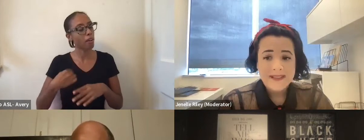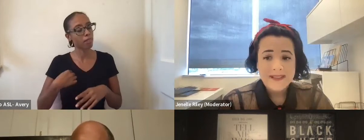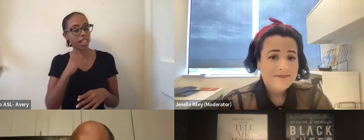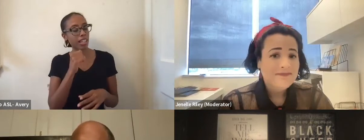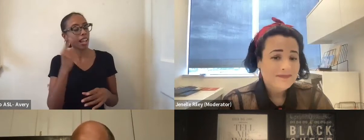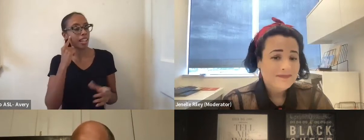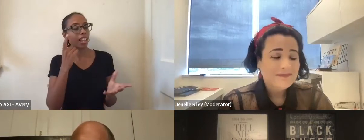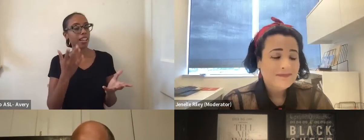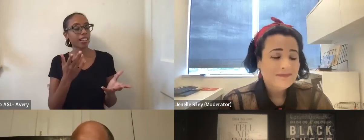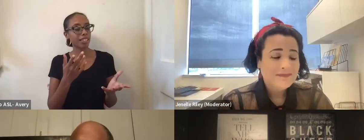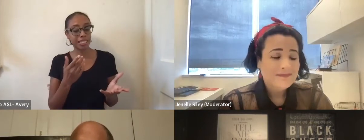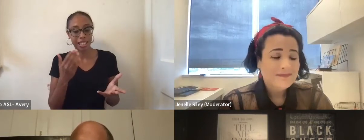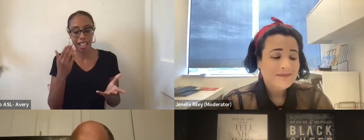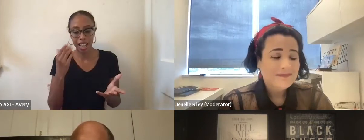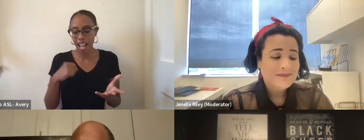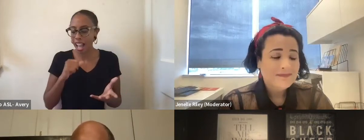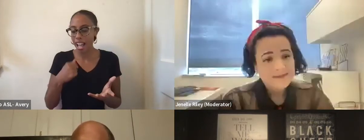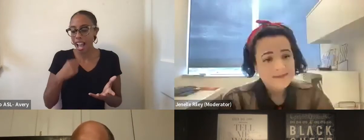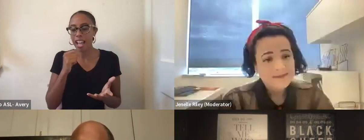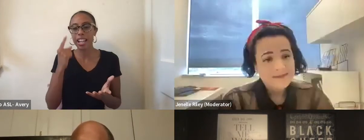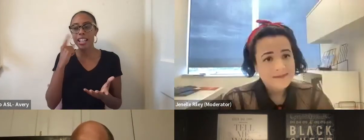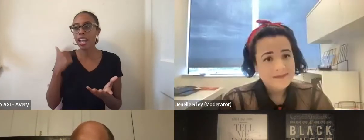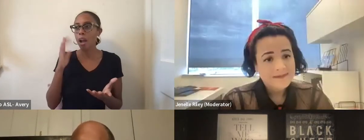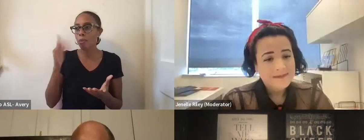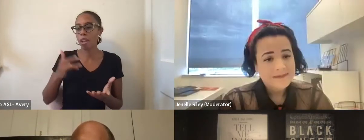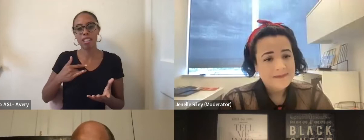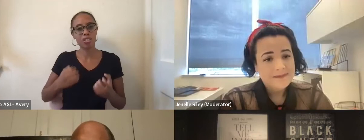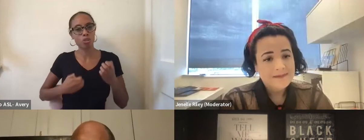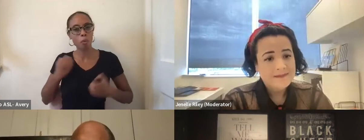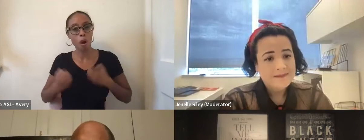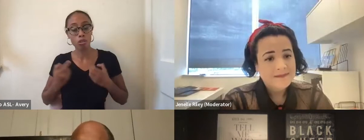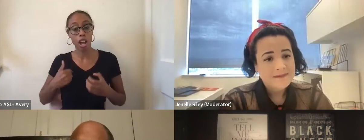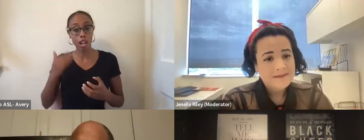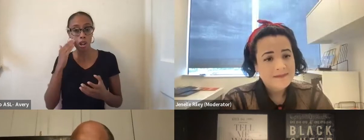And I was sad at the time and it was 25 years ago. But there was something about that moment that took me back.